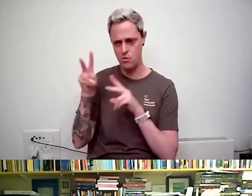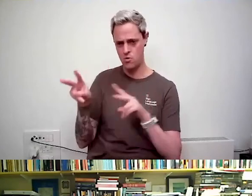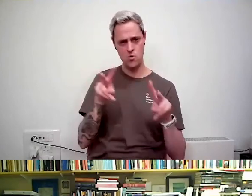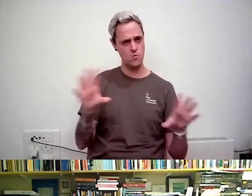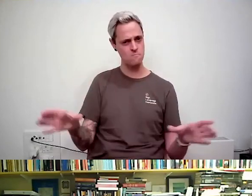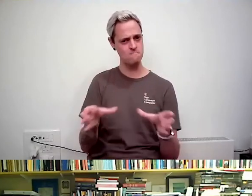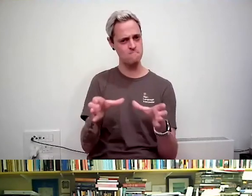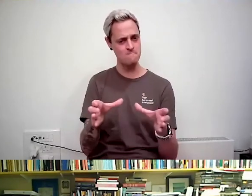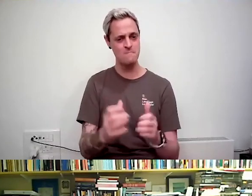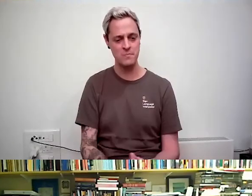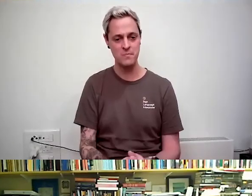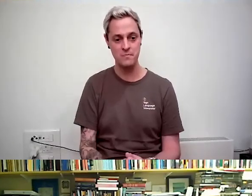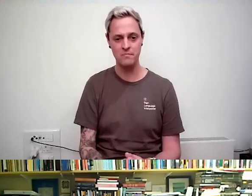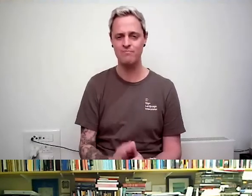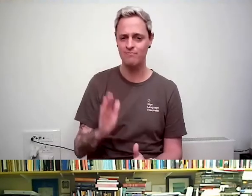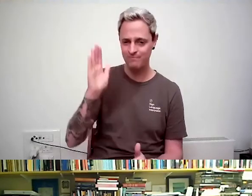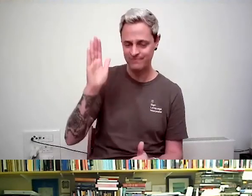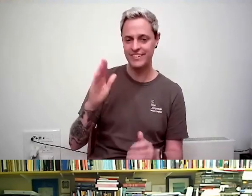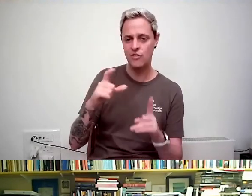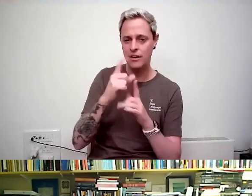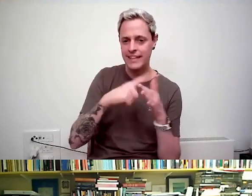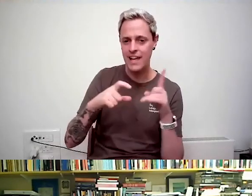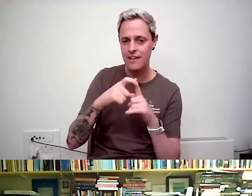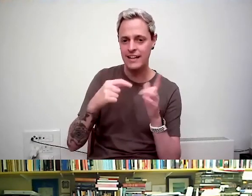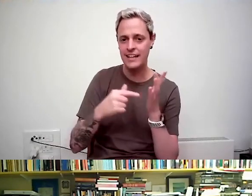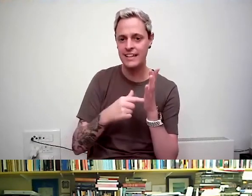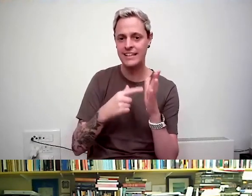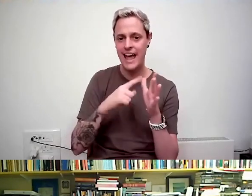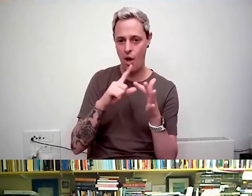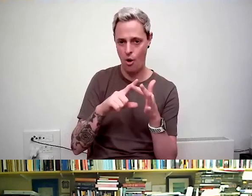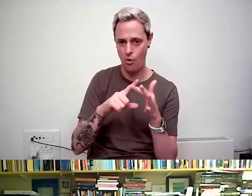[BRIAN] I mentioned, David Teo and I heard the story he told